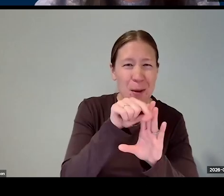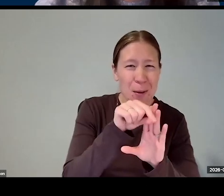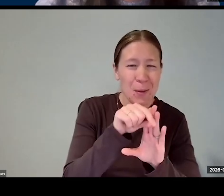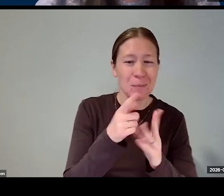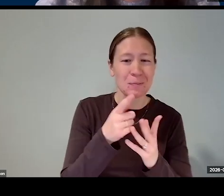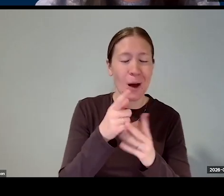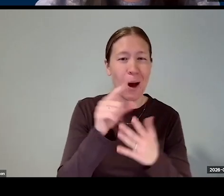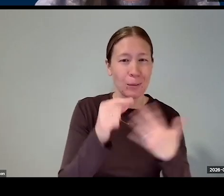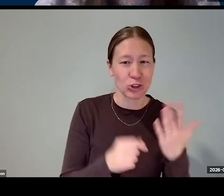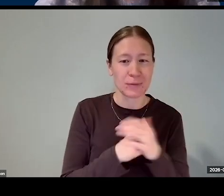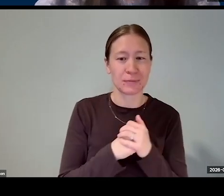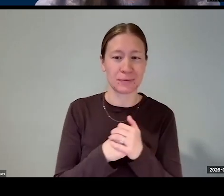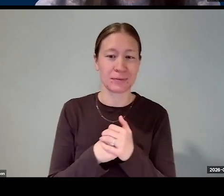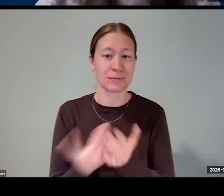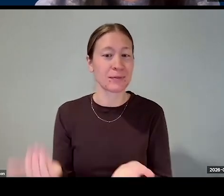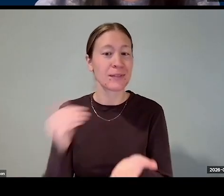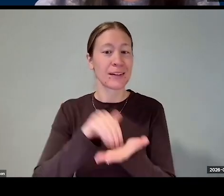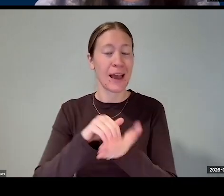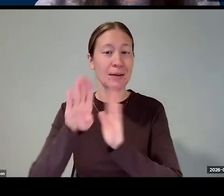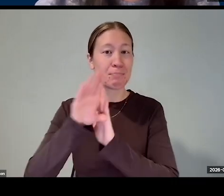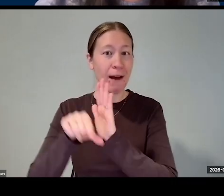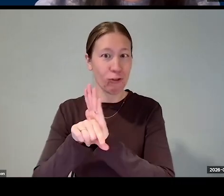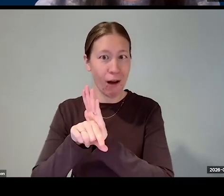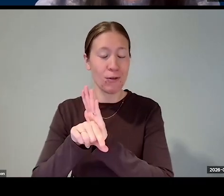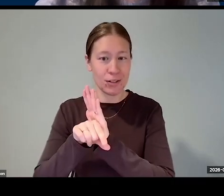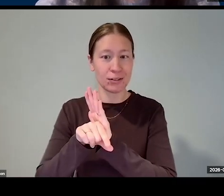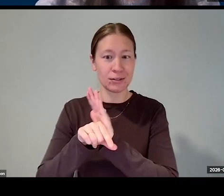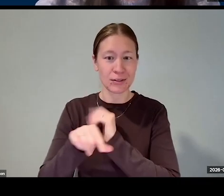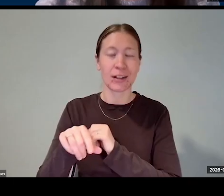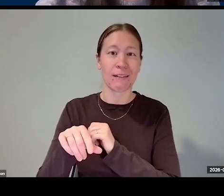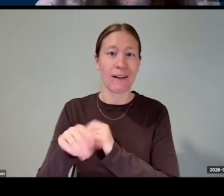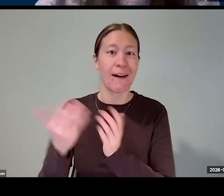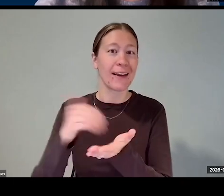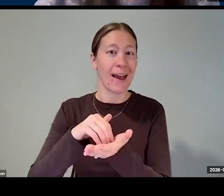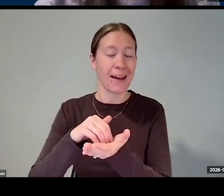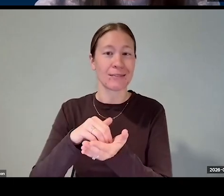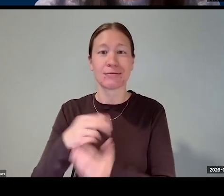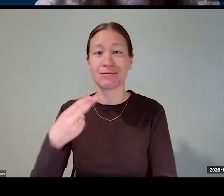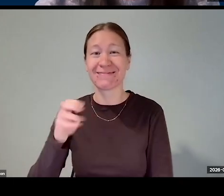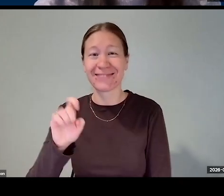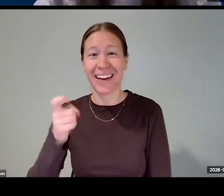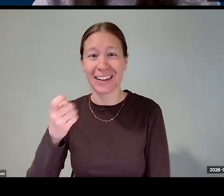so you can pull in the exact color you're using and just copy and paste the hex code.